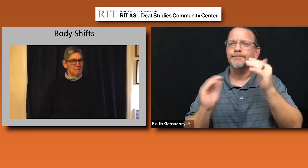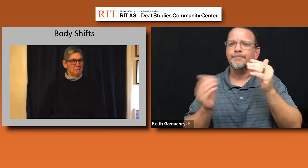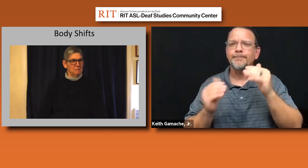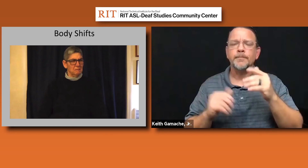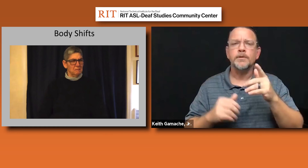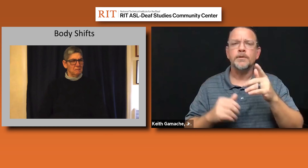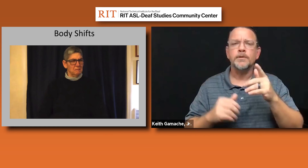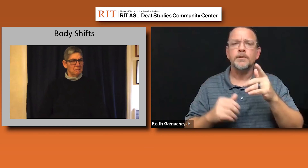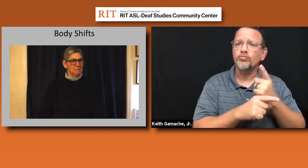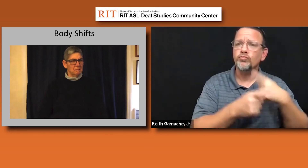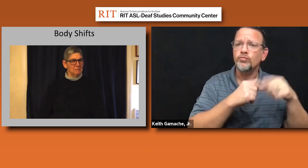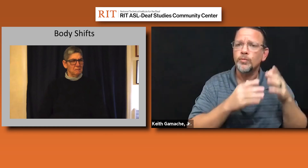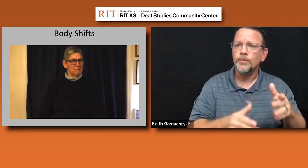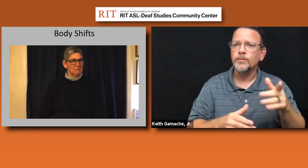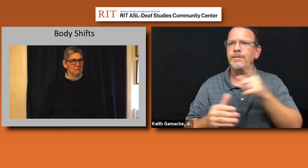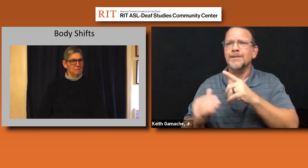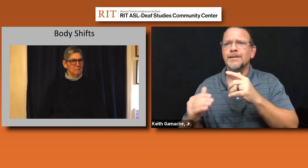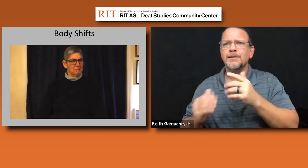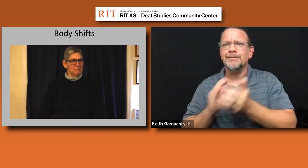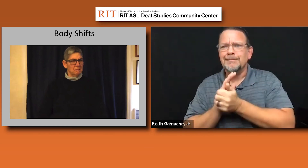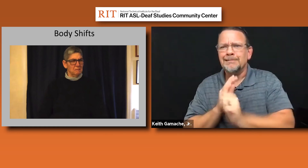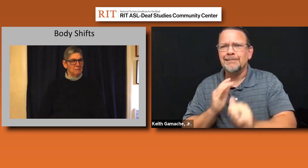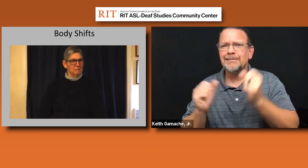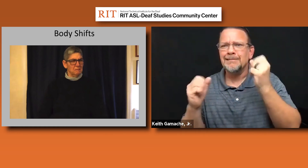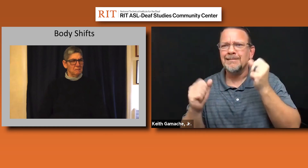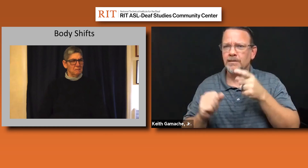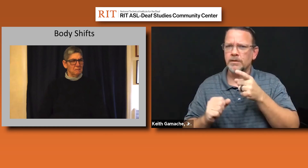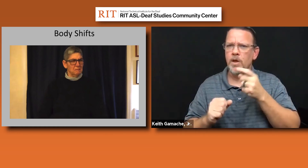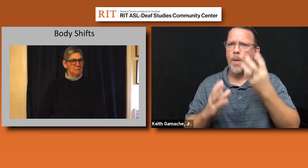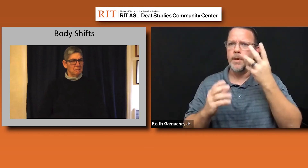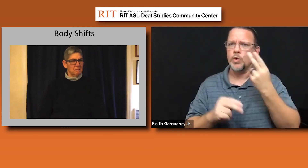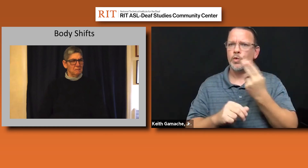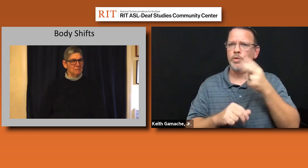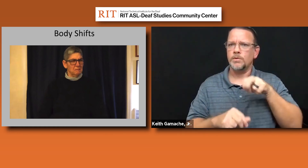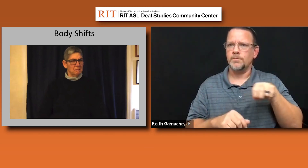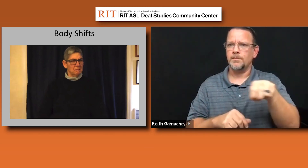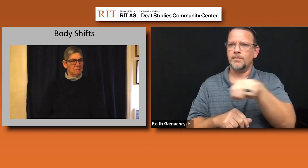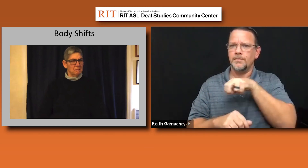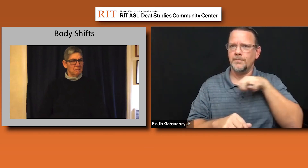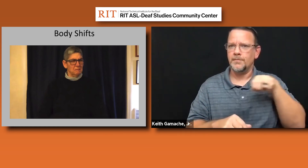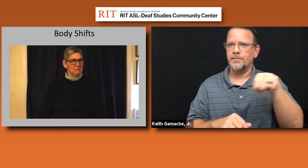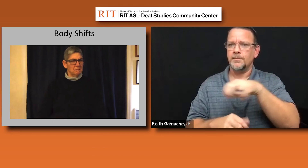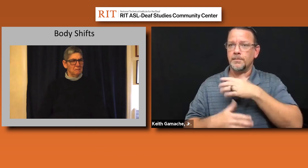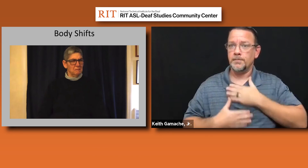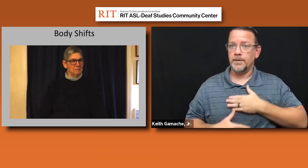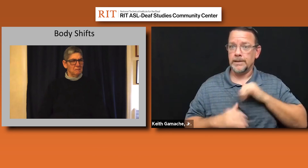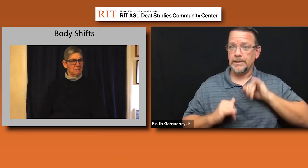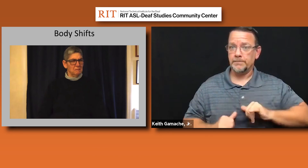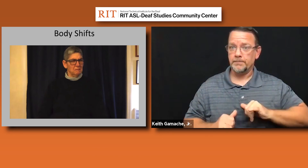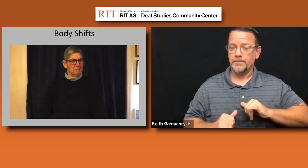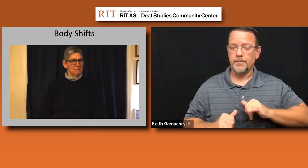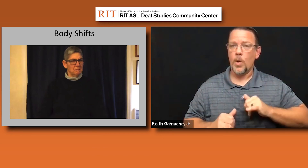And so, again, I think it's important to consider some comparative studies-- novice signers versus expert signers, how each of them